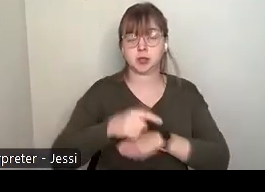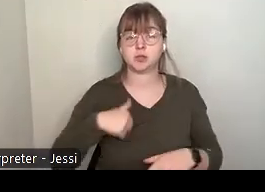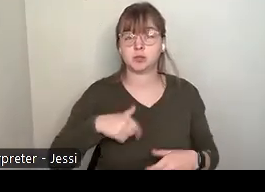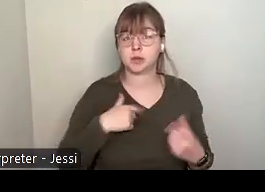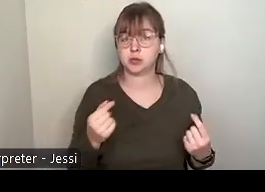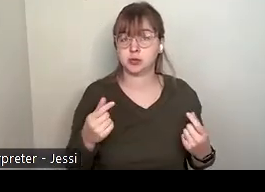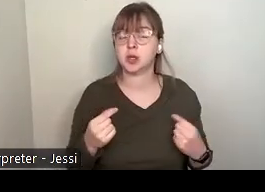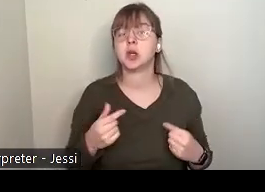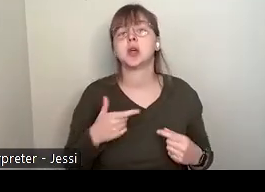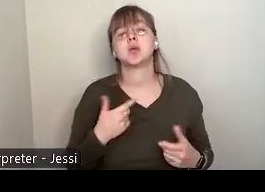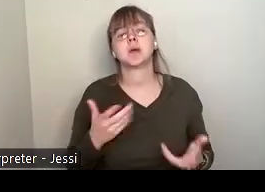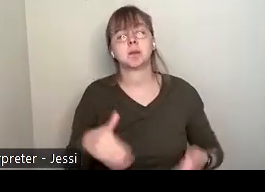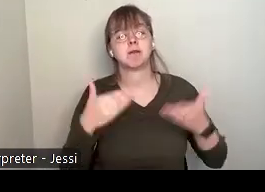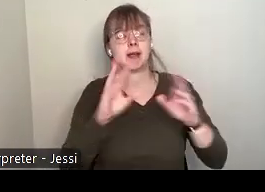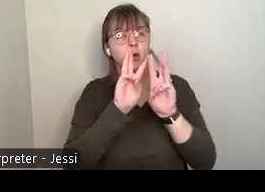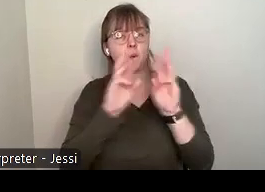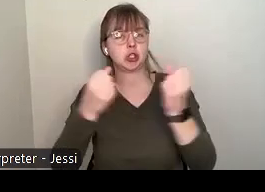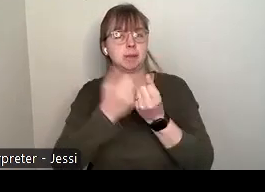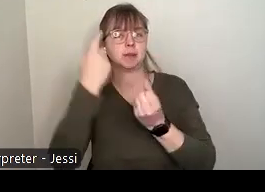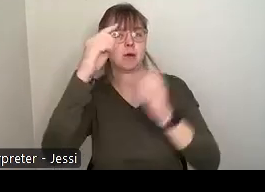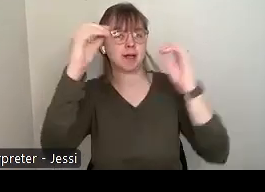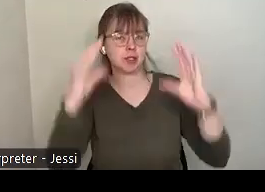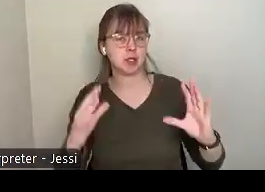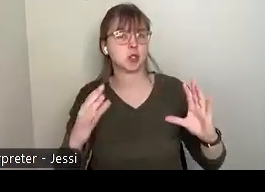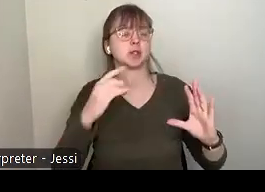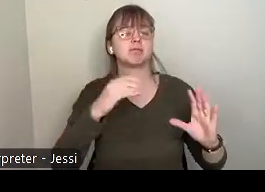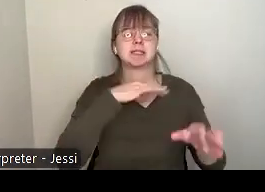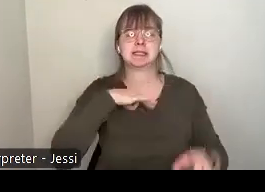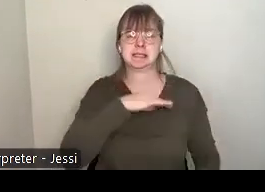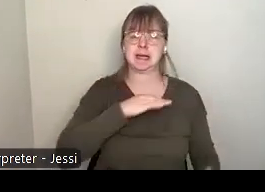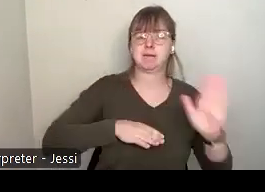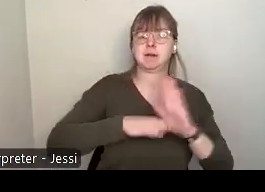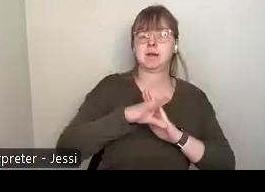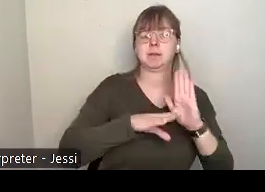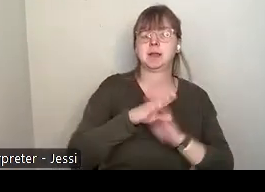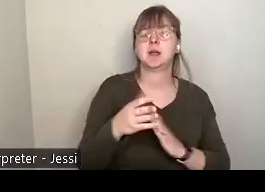to offer workshops for educators to support their knowledge skills and confidence in supporting